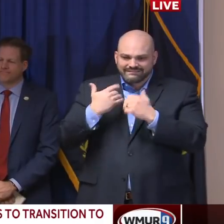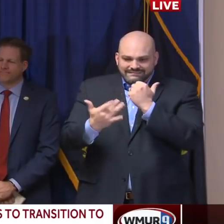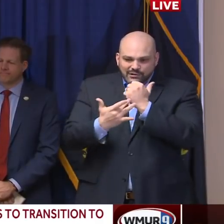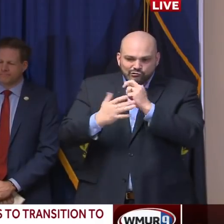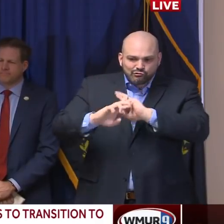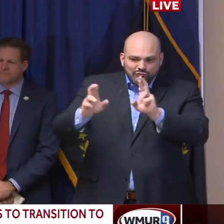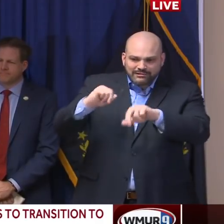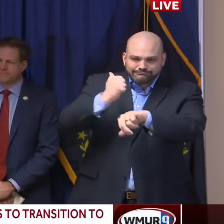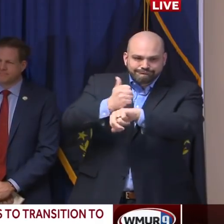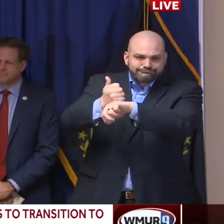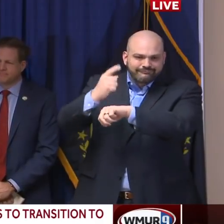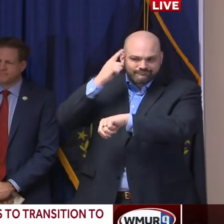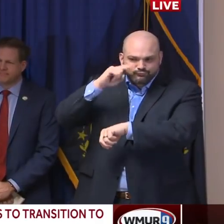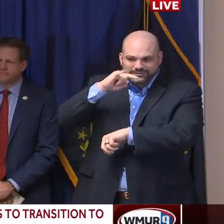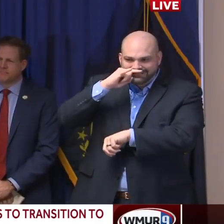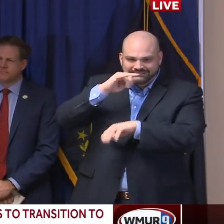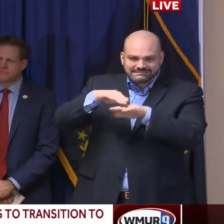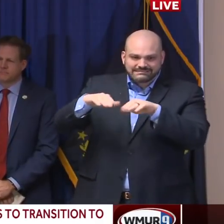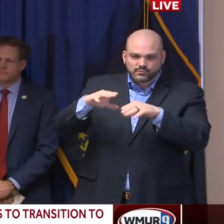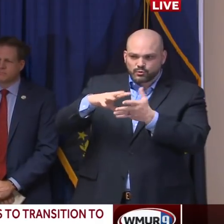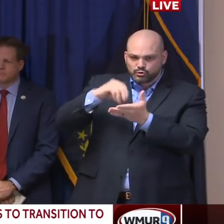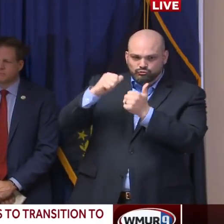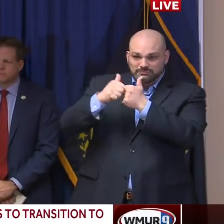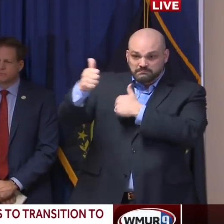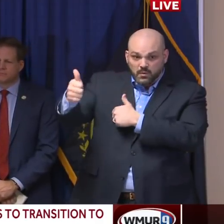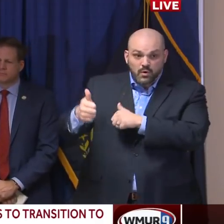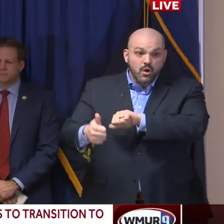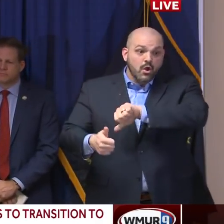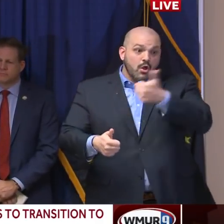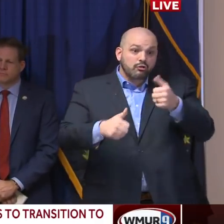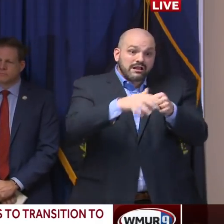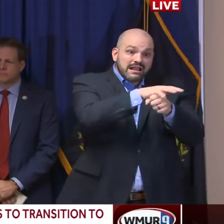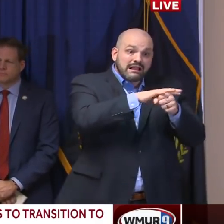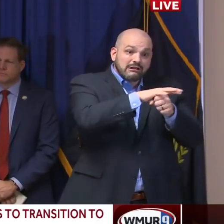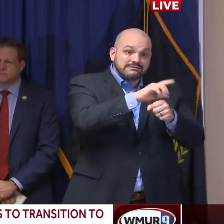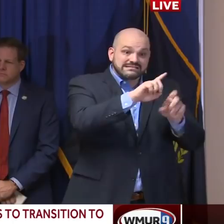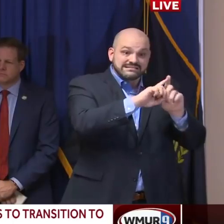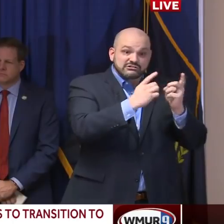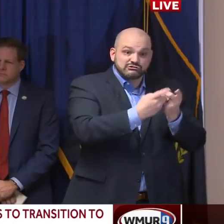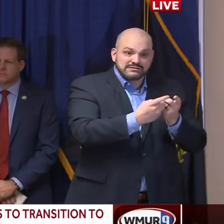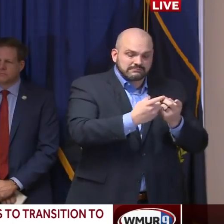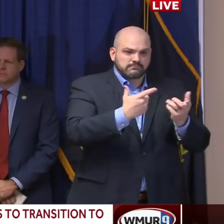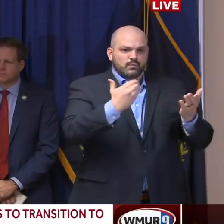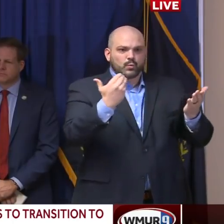THEY ARE FULLY DIGITIZED AND ABLE TO DEPLOY TECHNOLOGY IN WAYS THAT CAN ENGAGE THEIR STUDENTS.